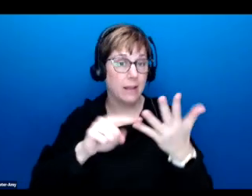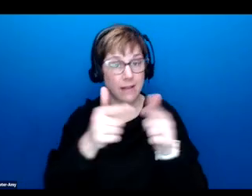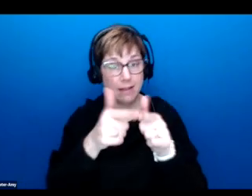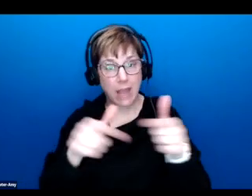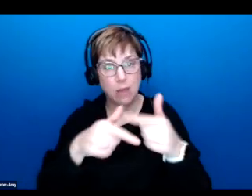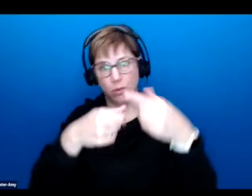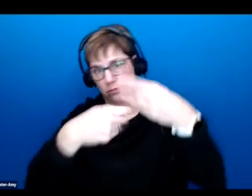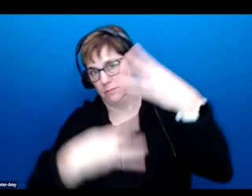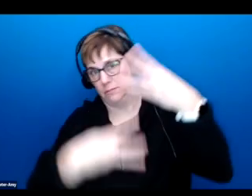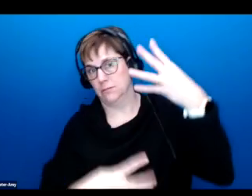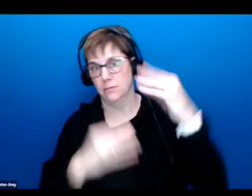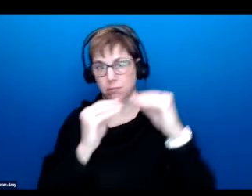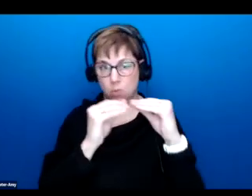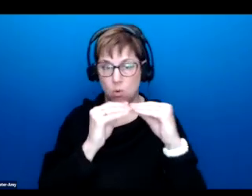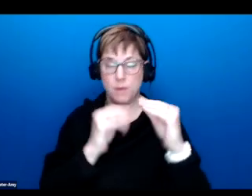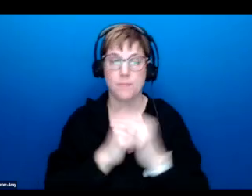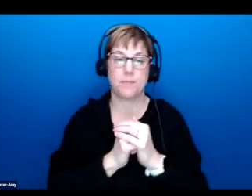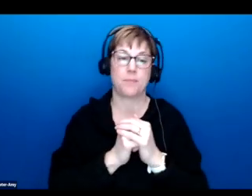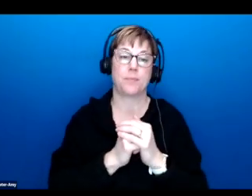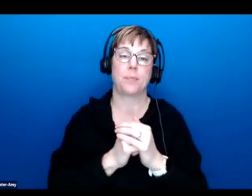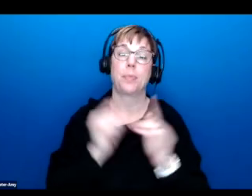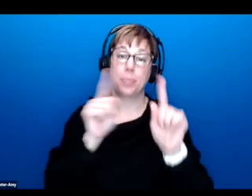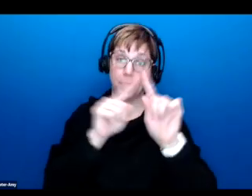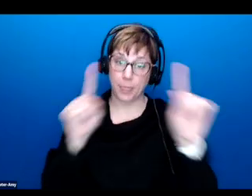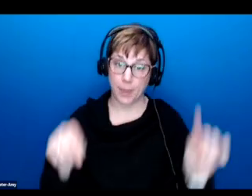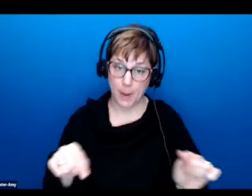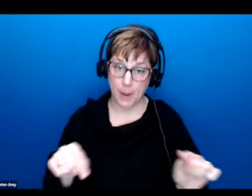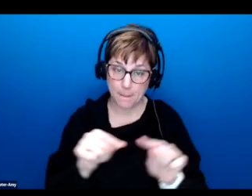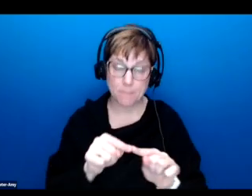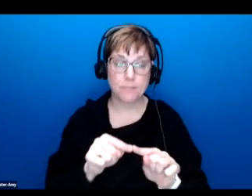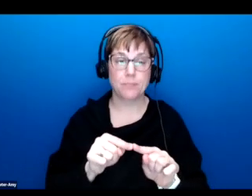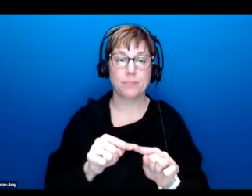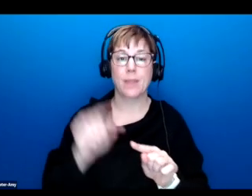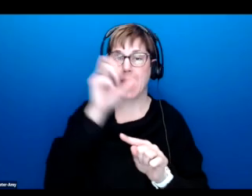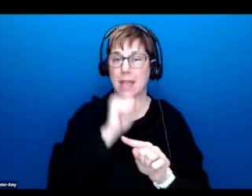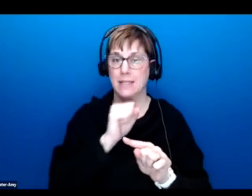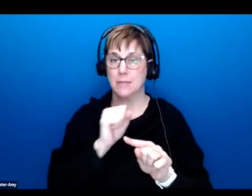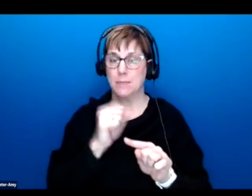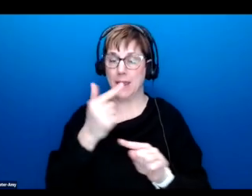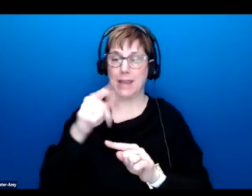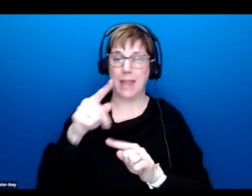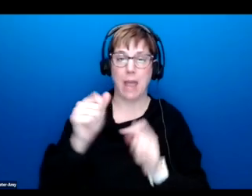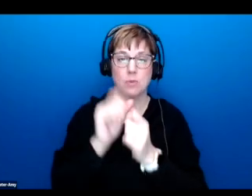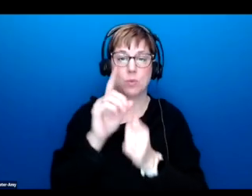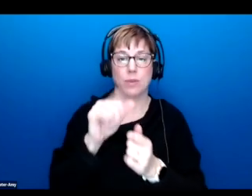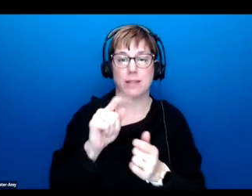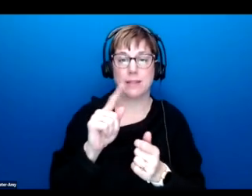This dashboard estimates gaps in data collection to address